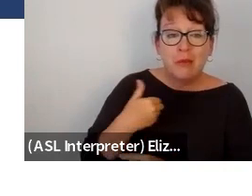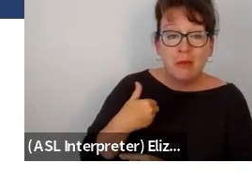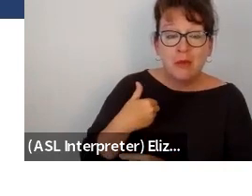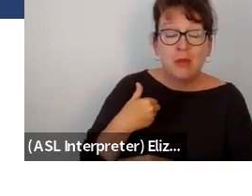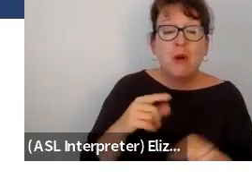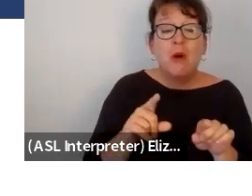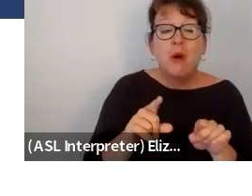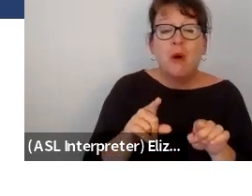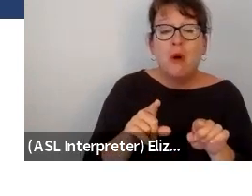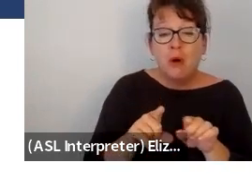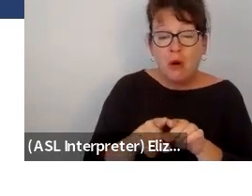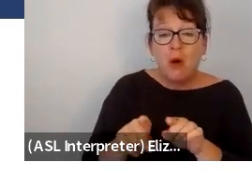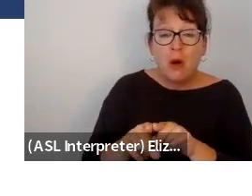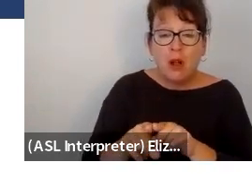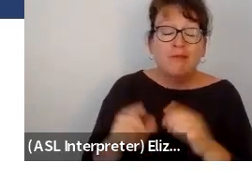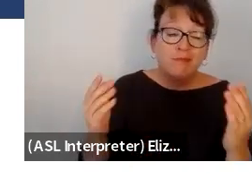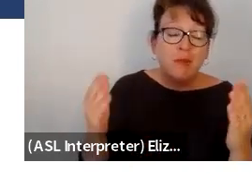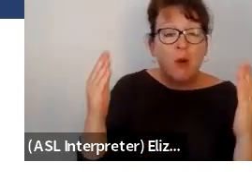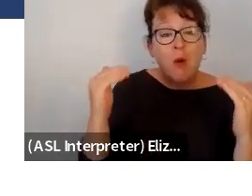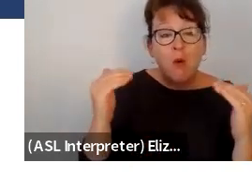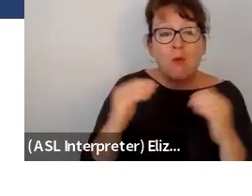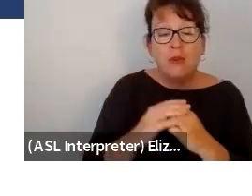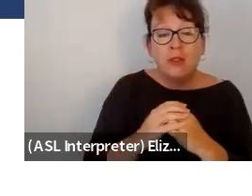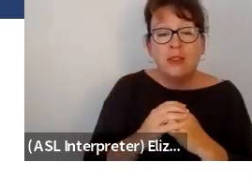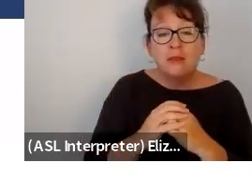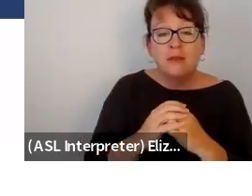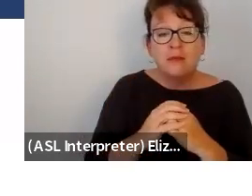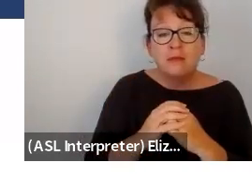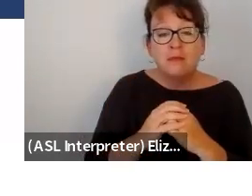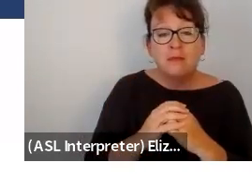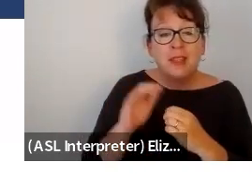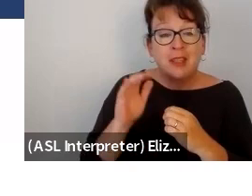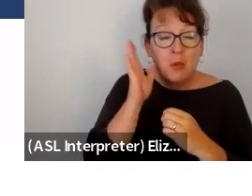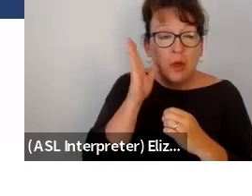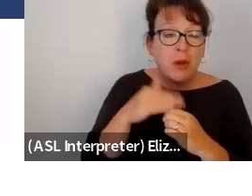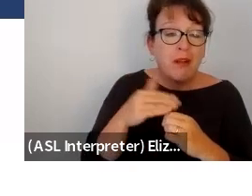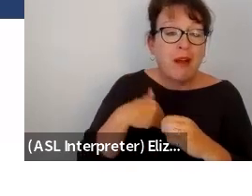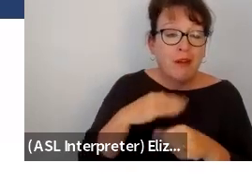a highly impactful Clean Ports Program. Of course, we're working to capitalize on the momentum of